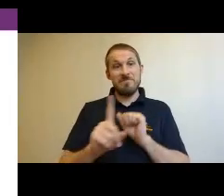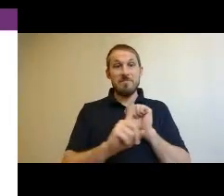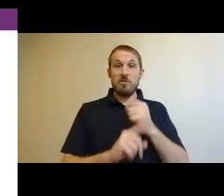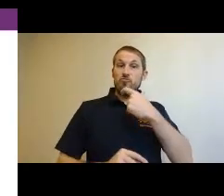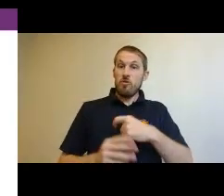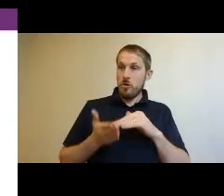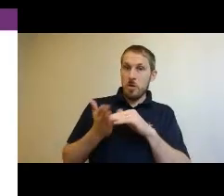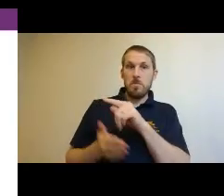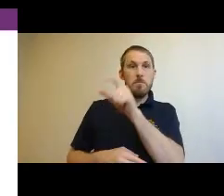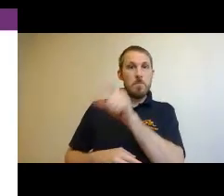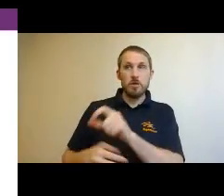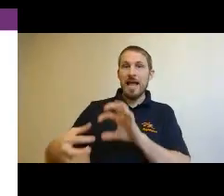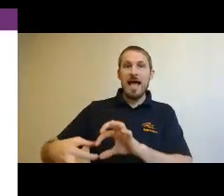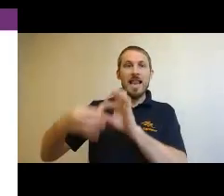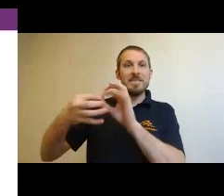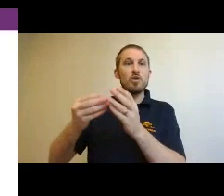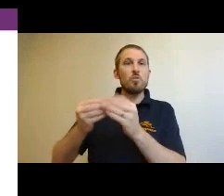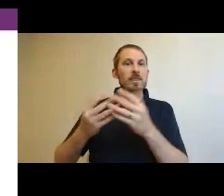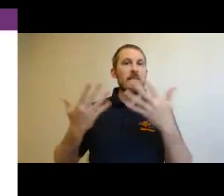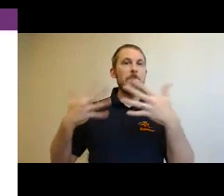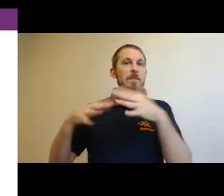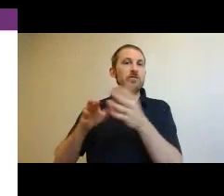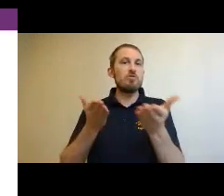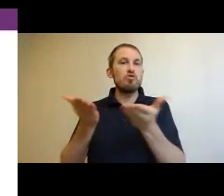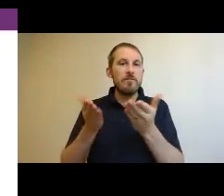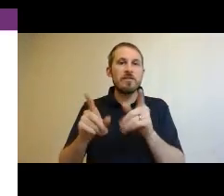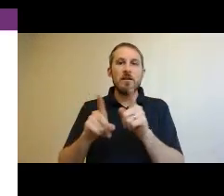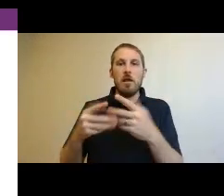with mainstream services such as health, mental